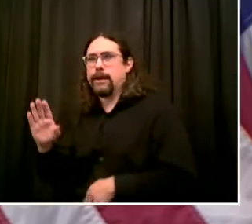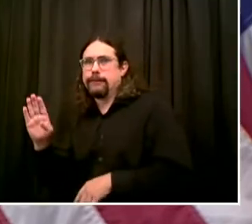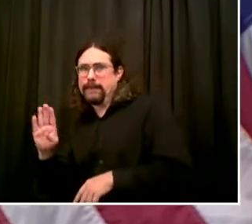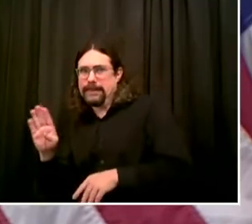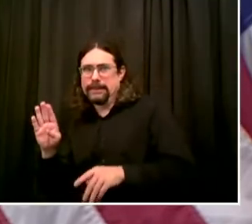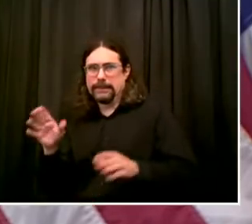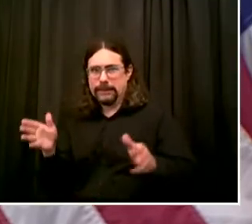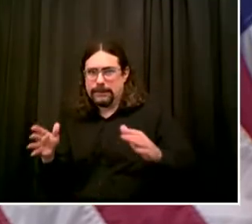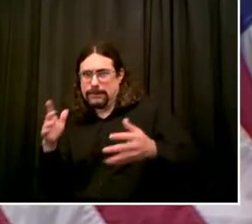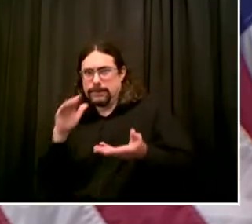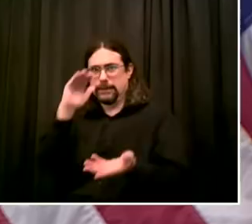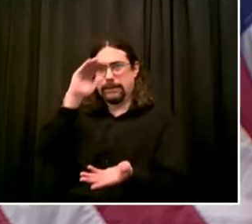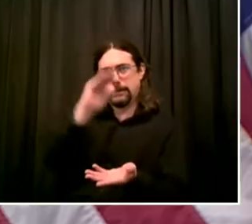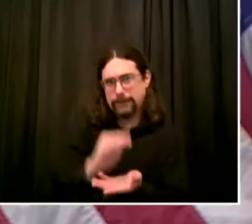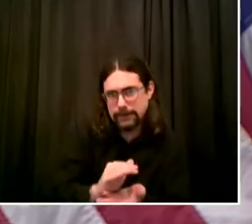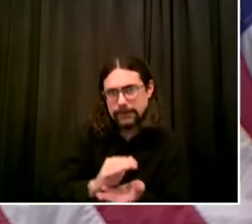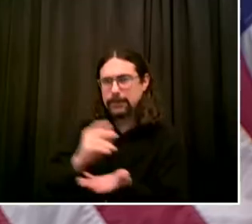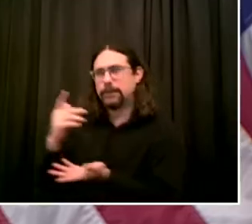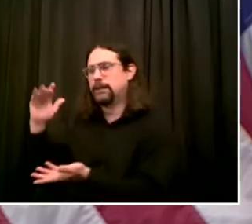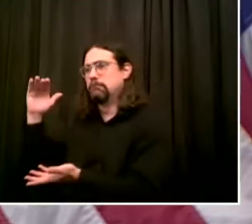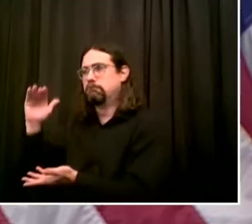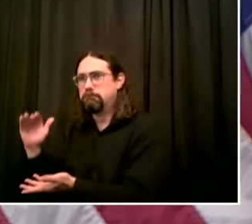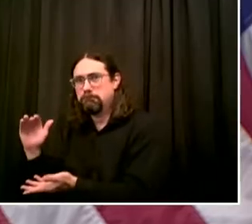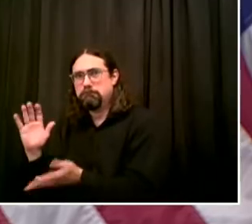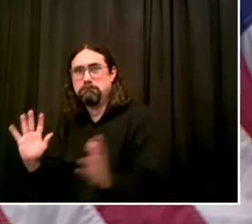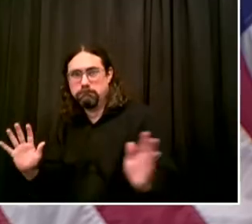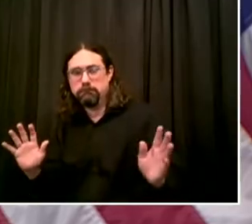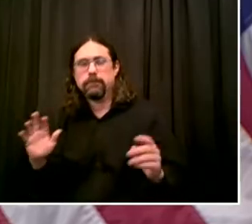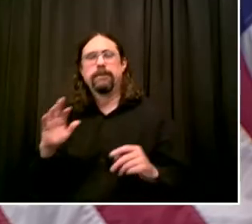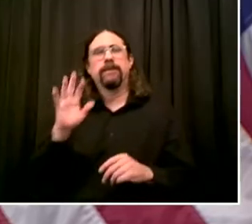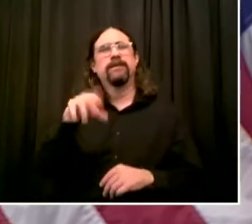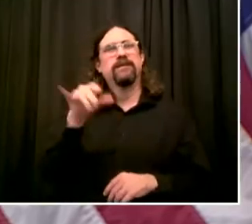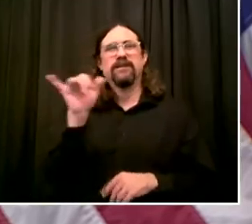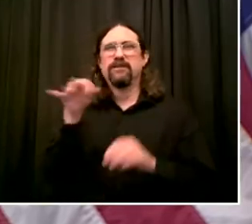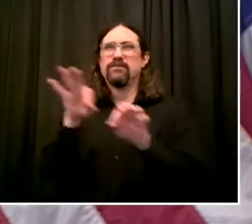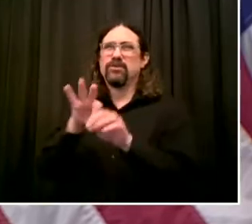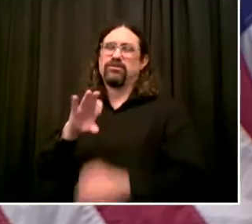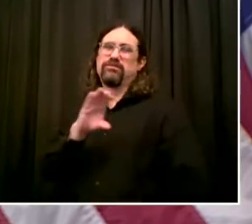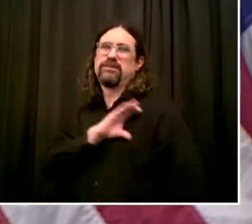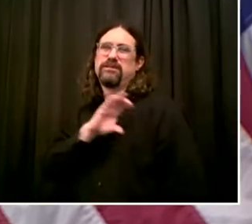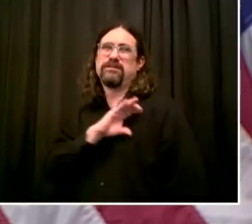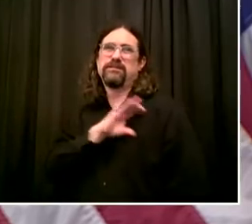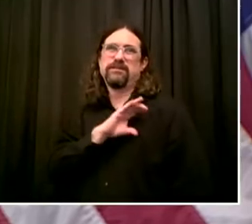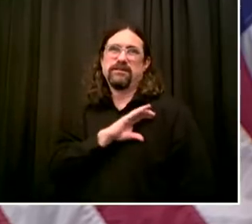CONVERSATIONS. OVER THIS 9qq@WEEKEND, CITY HAL